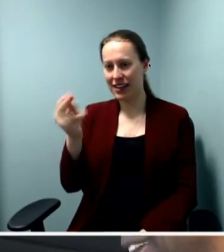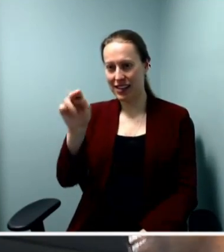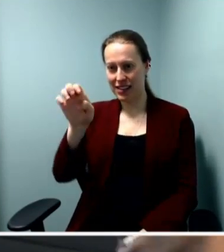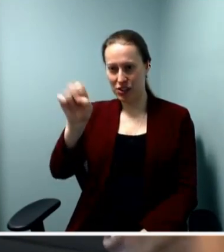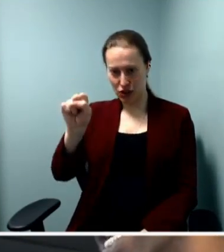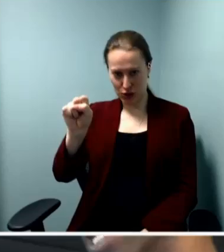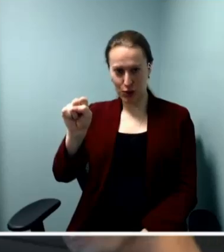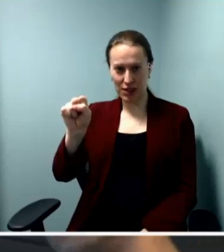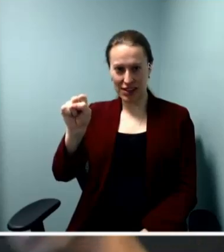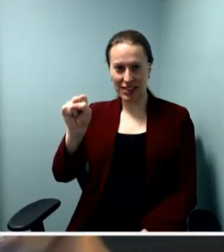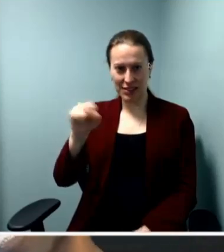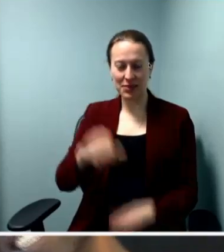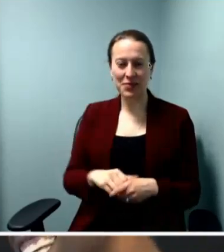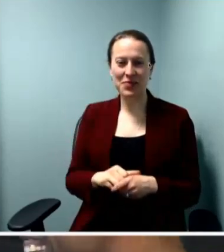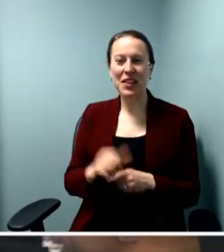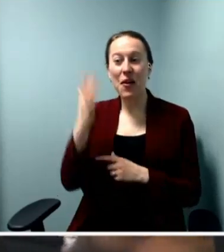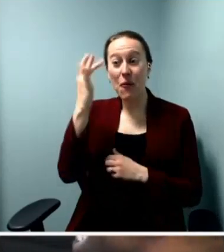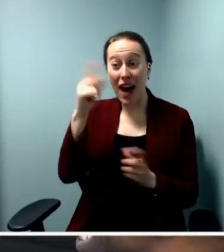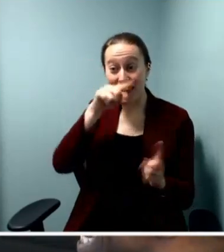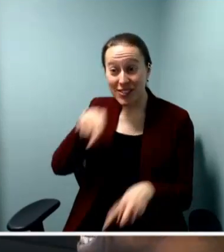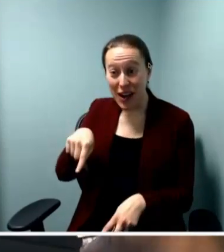Money. No. -